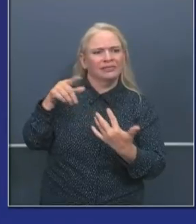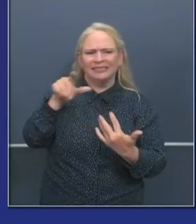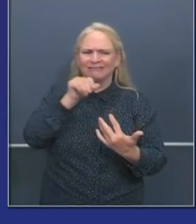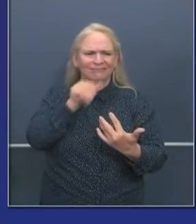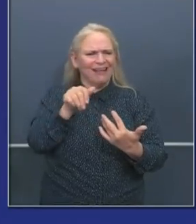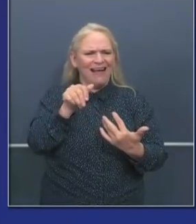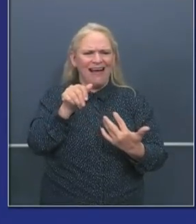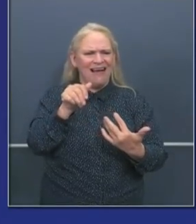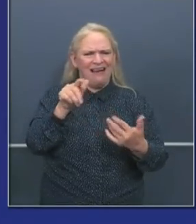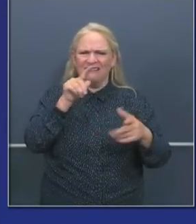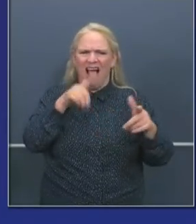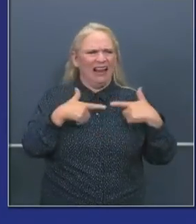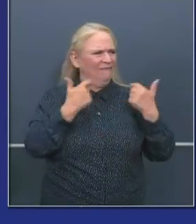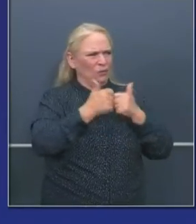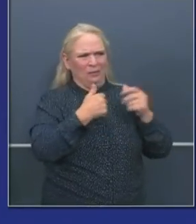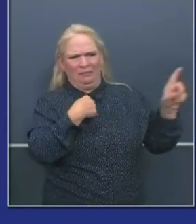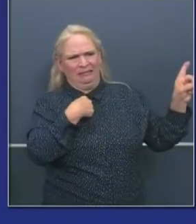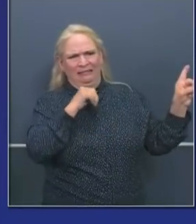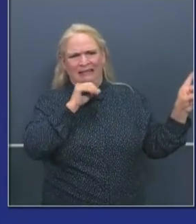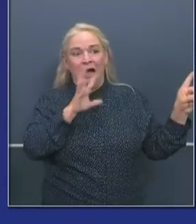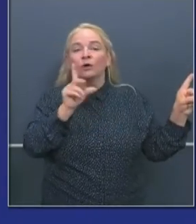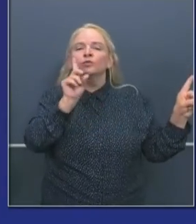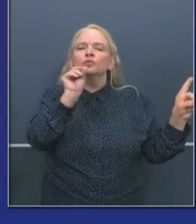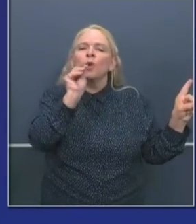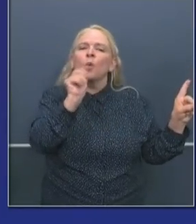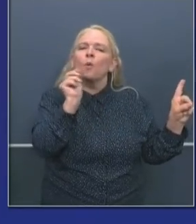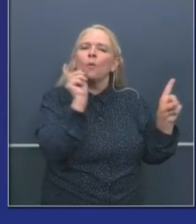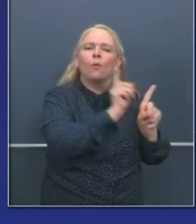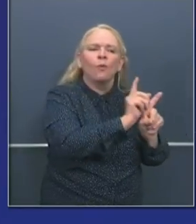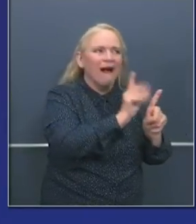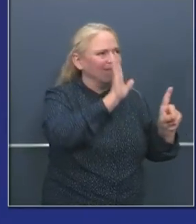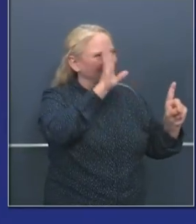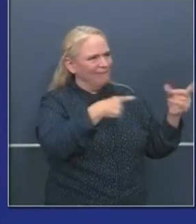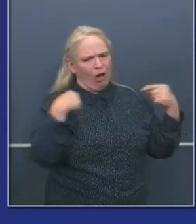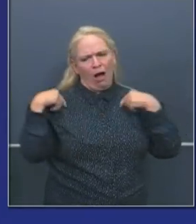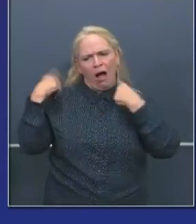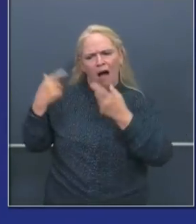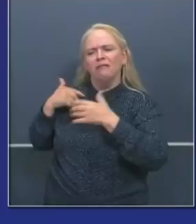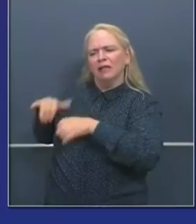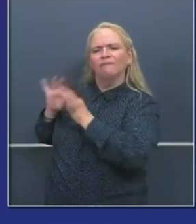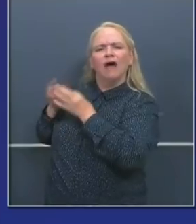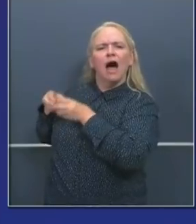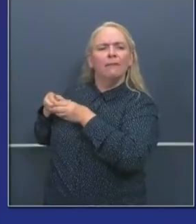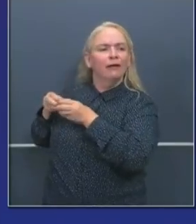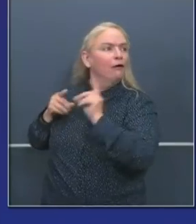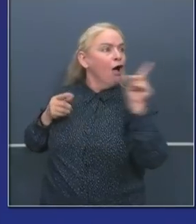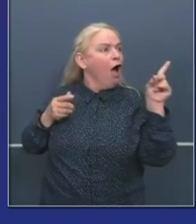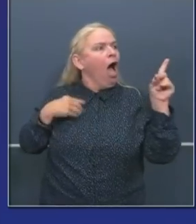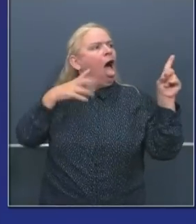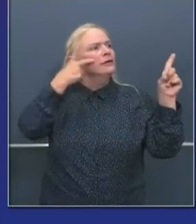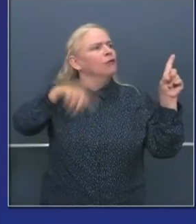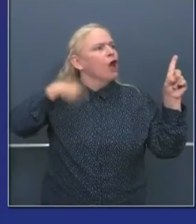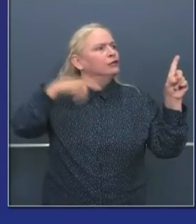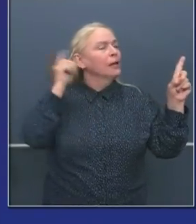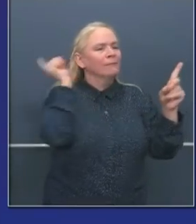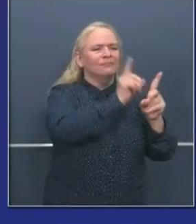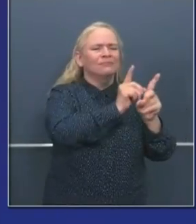ACTIVITIES WHERE YOU'RE MIXING OR CAN COME INTO CONTACT WITH PEOPLE YOU HAVEN'T BEEN WITH IN YOUR HOUSEHOLD AND MAY COME INTO CONTACT AND MIX WITH THEM.